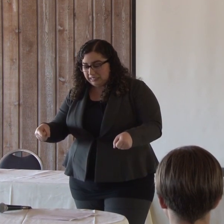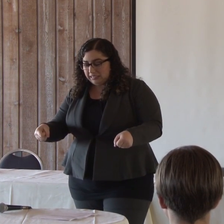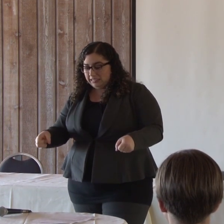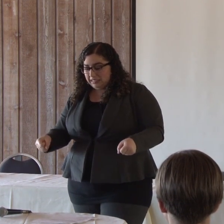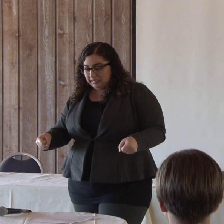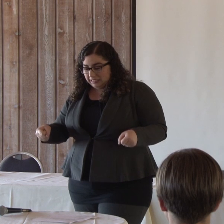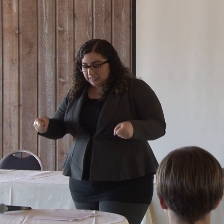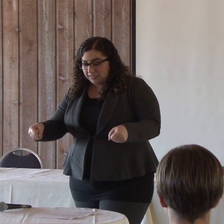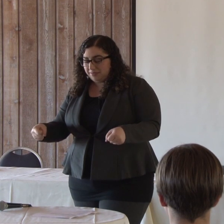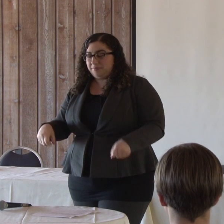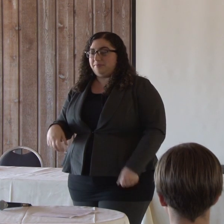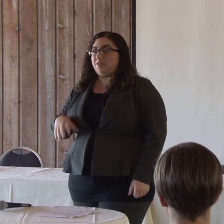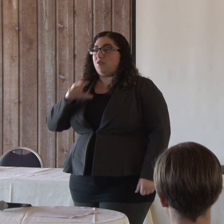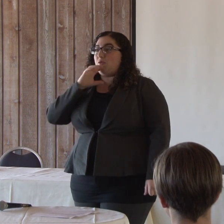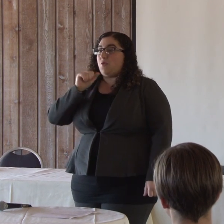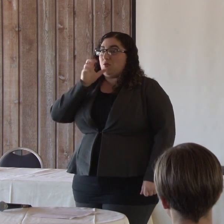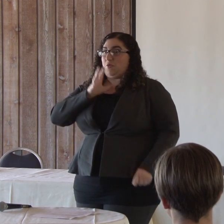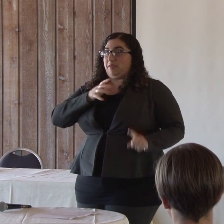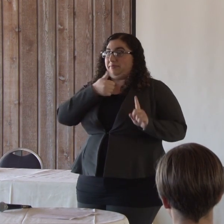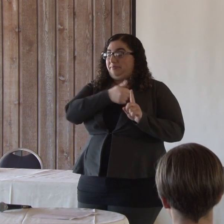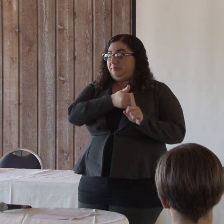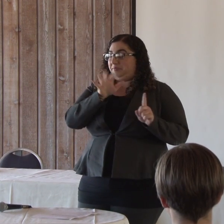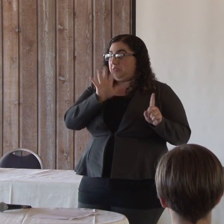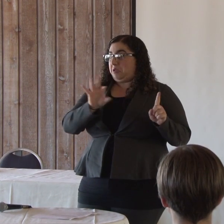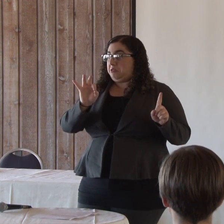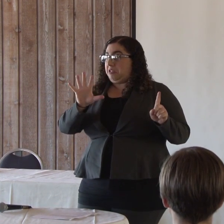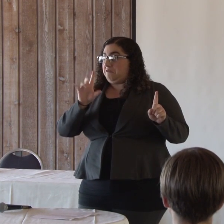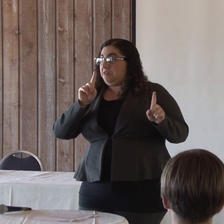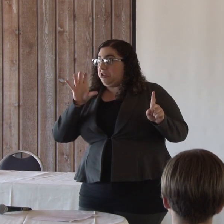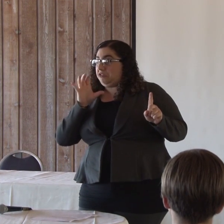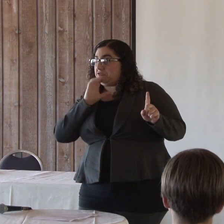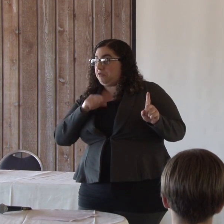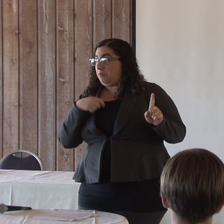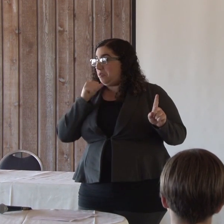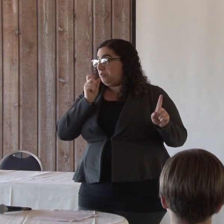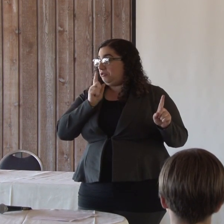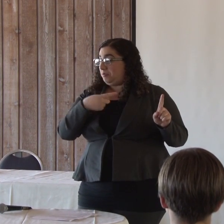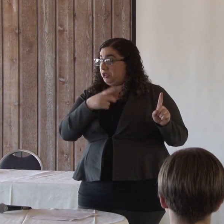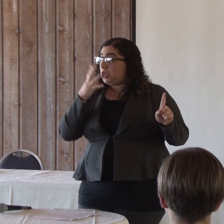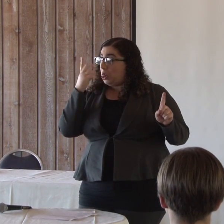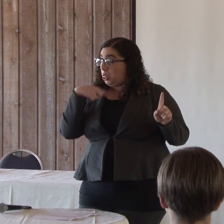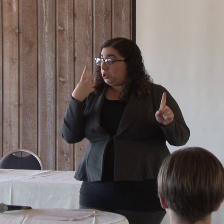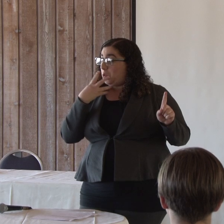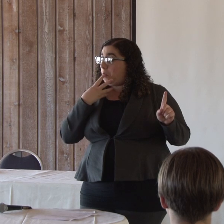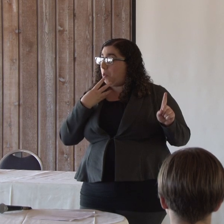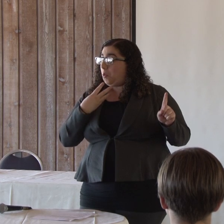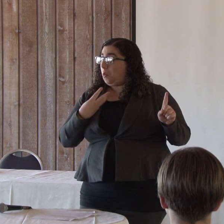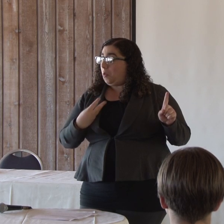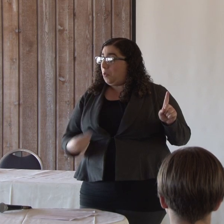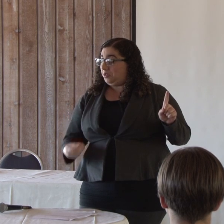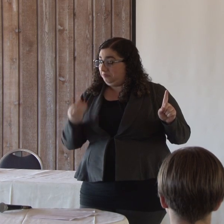down the hall during physical therapy. I was able to use a walker and try to go one step at a time. and I remember an older person